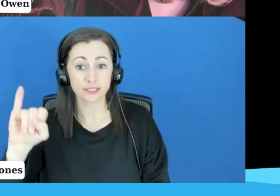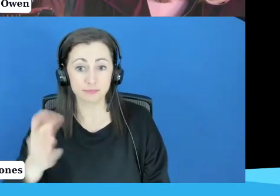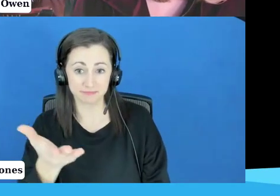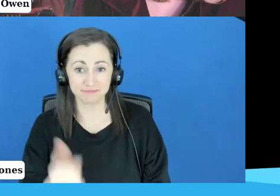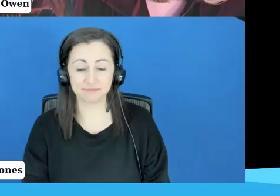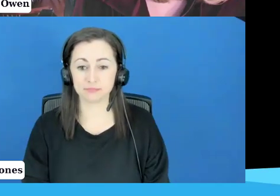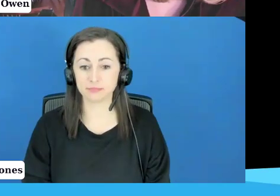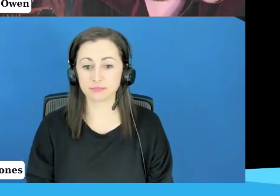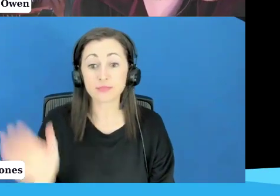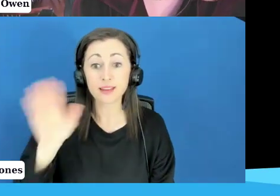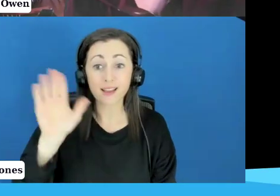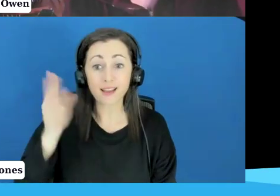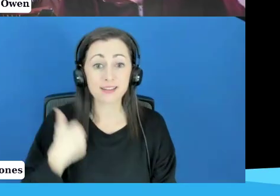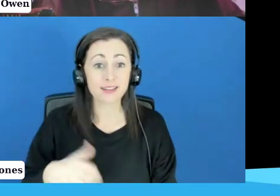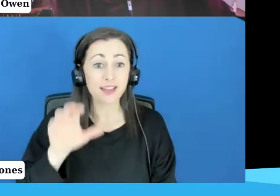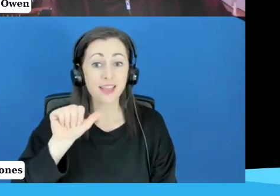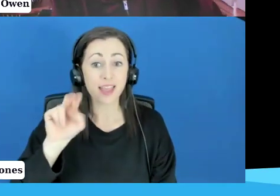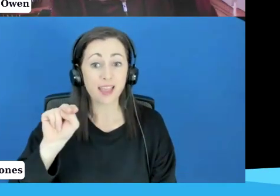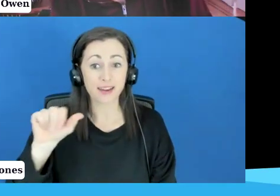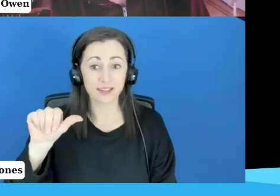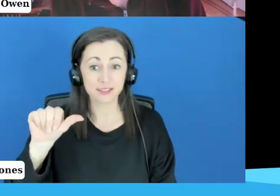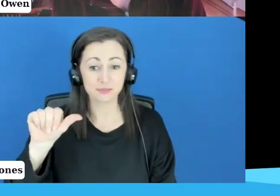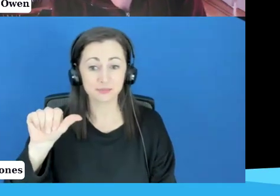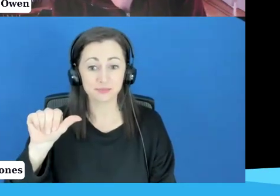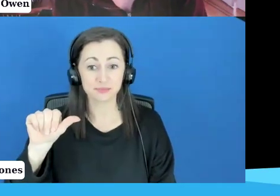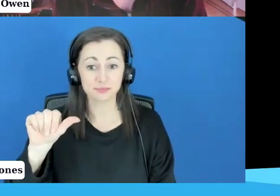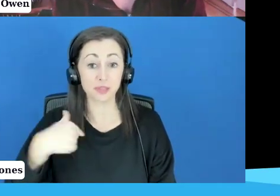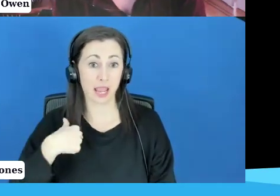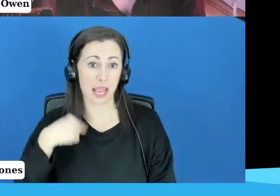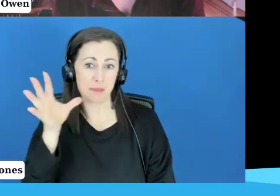Hey guys, I'm Anna. I'm a mom to two girls.